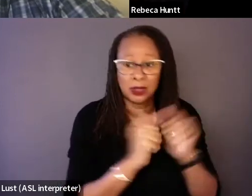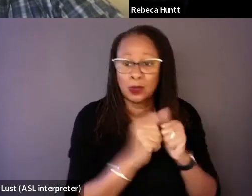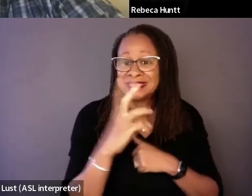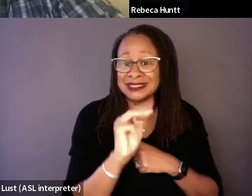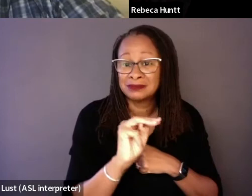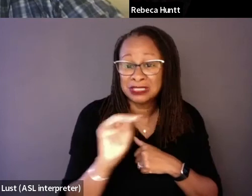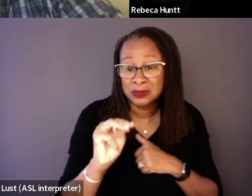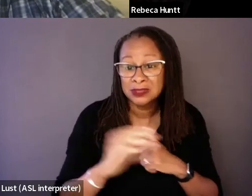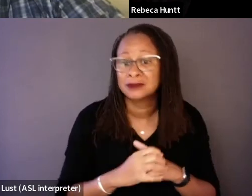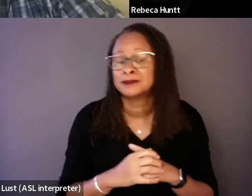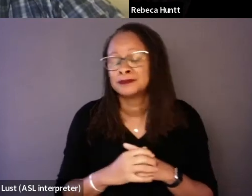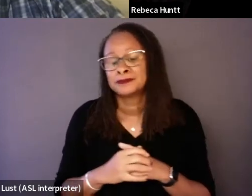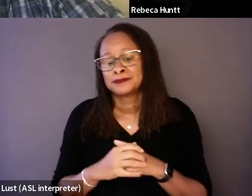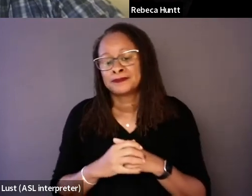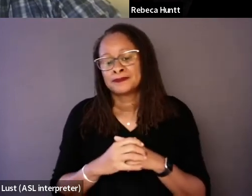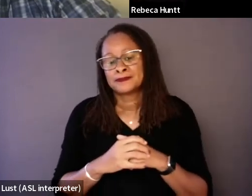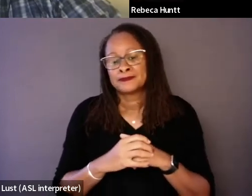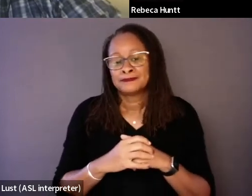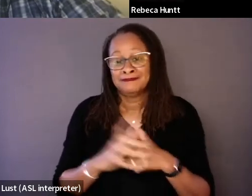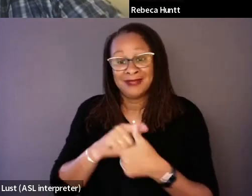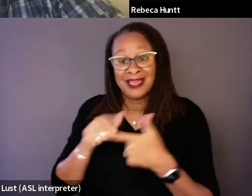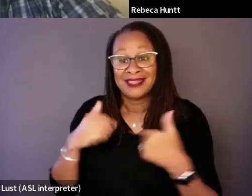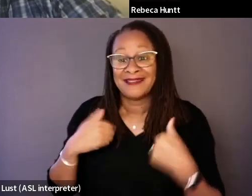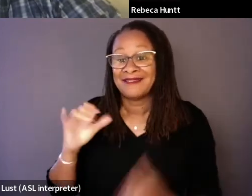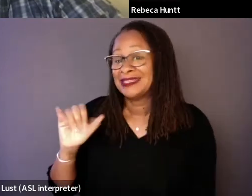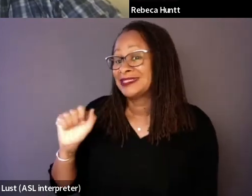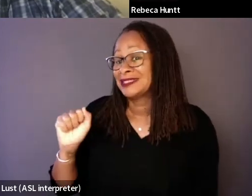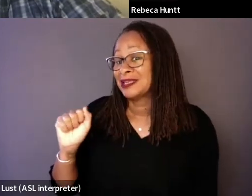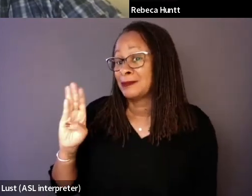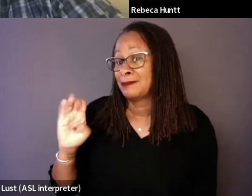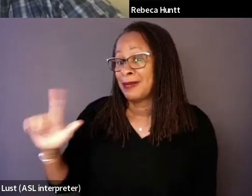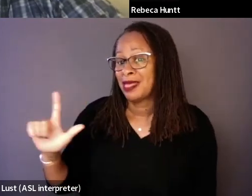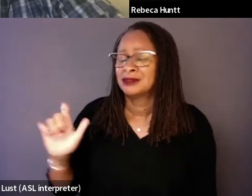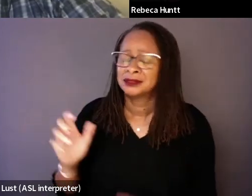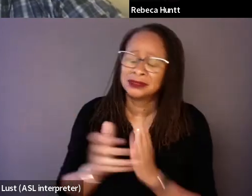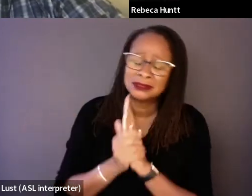And then having Isabelle, who is such a talented editor, and who is just like -- you know, had the